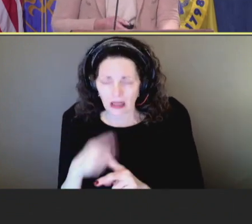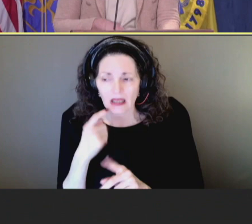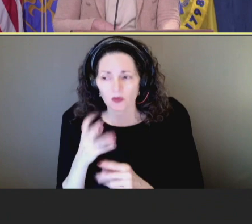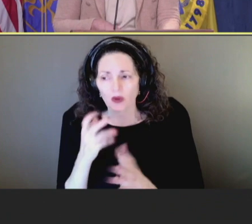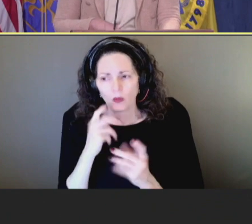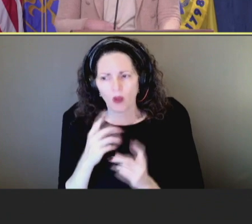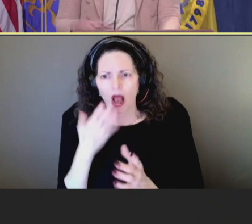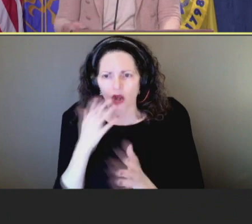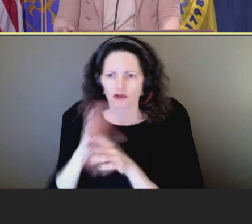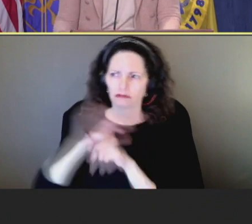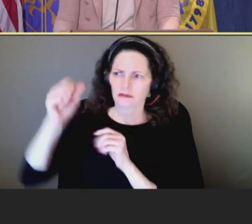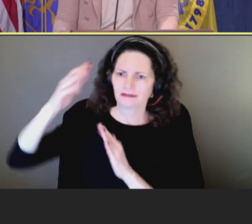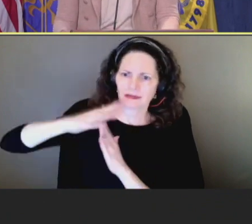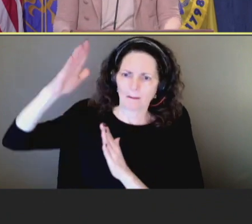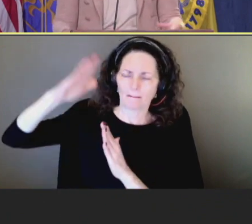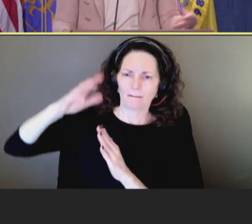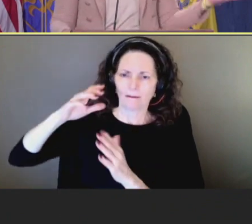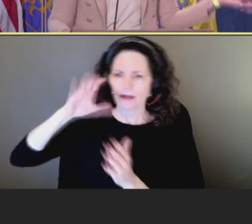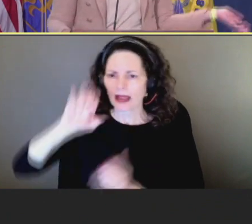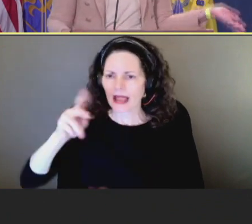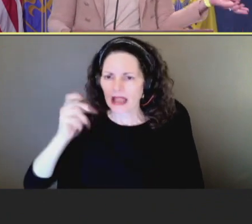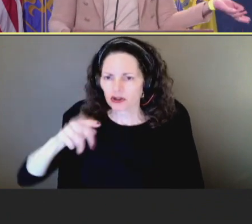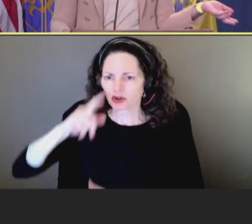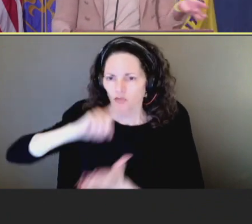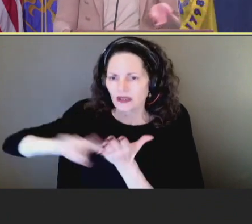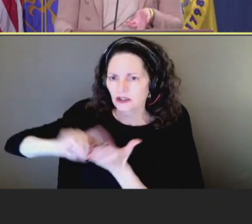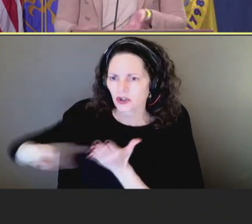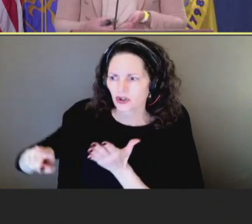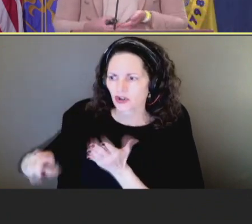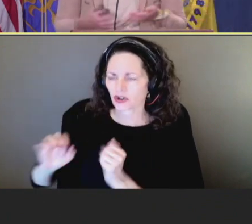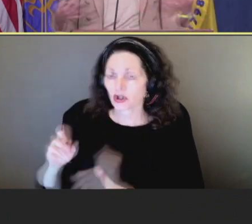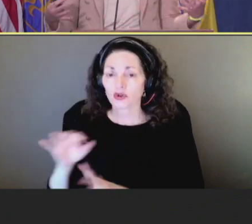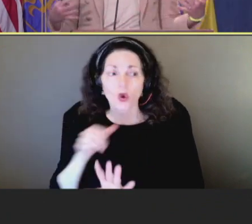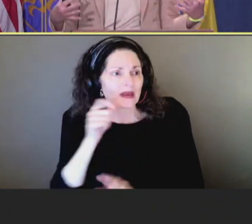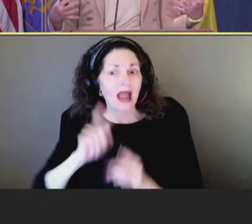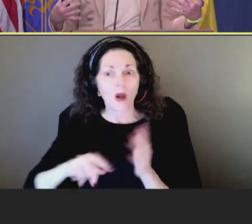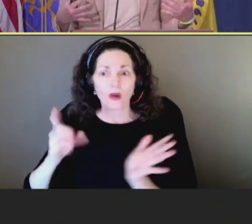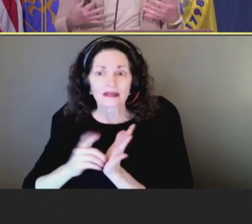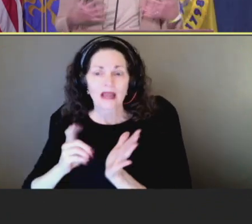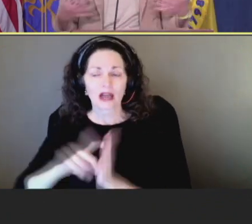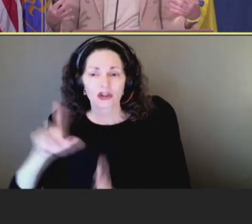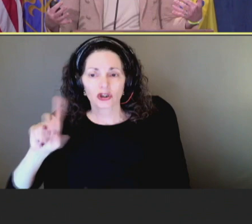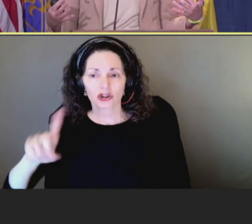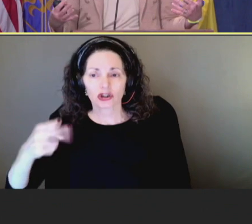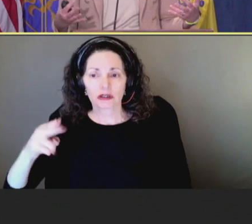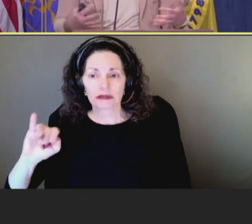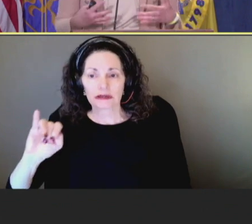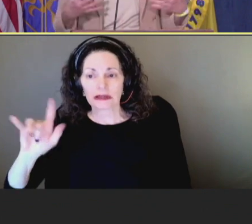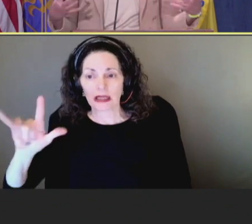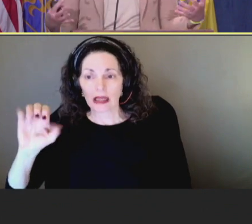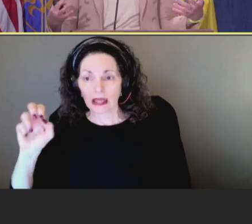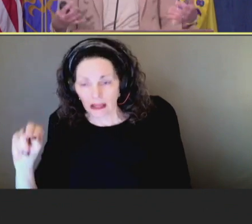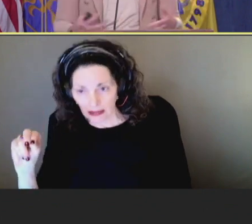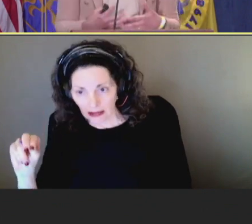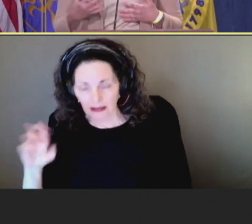So, instead of what Dr. Dhillon and Dr. Disis say could be a long road ahead, vaccines are coming,